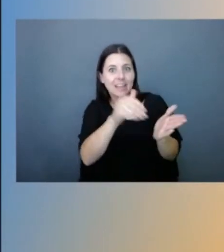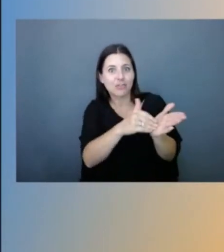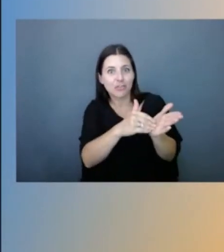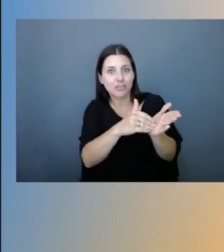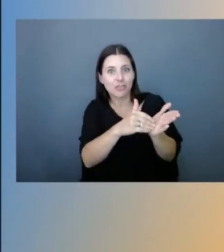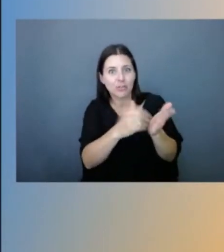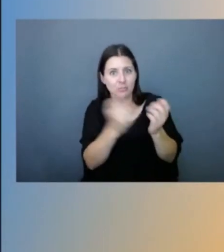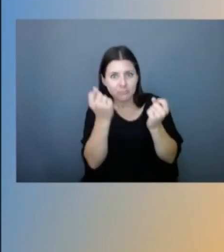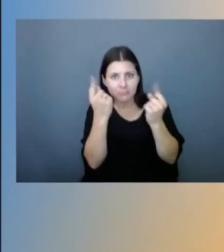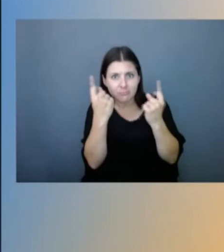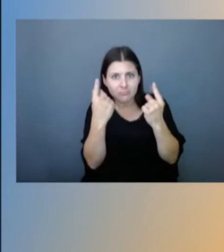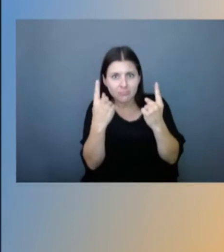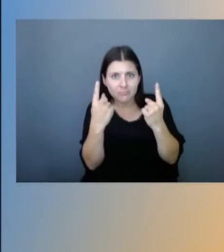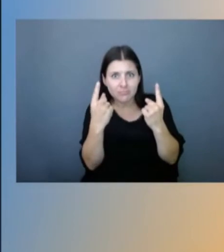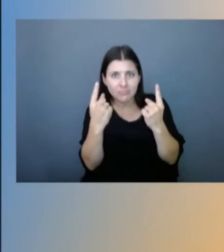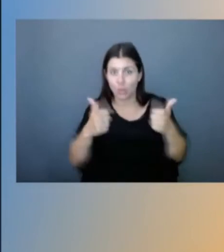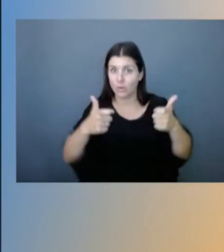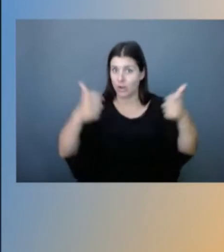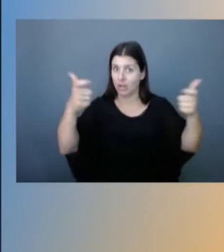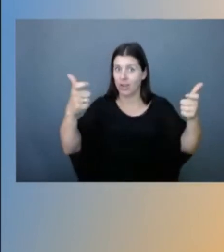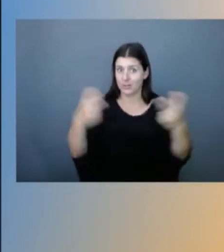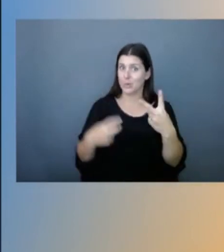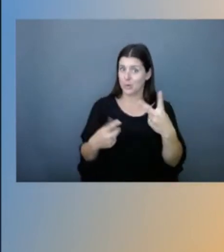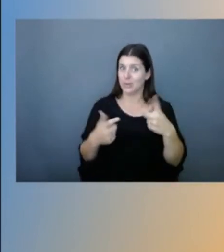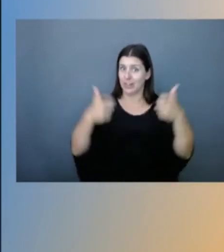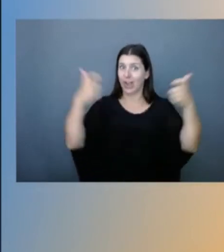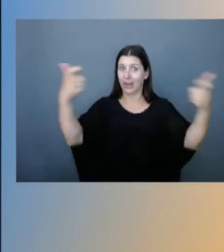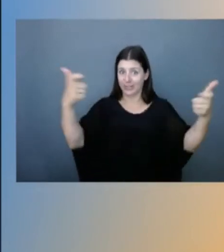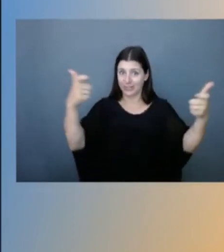those are some of the largest- - Two of our biggest. Two of our larger data centers, right Martin.